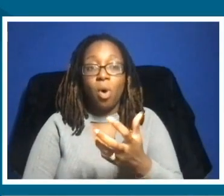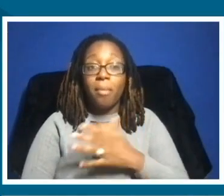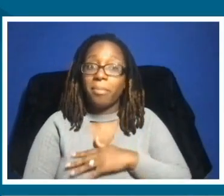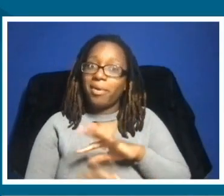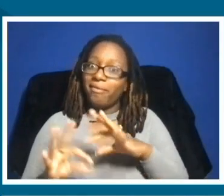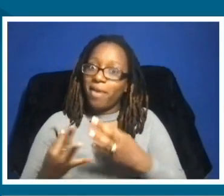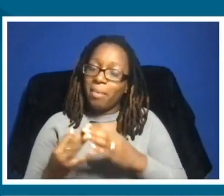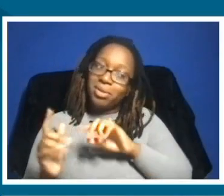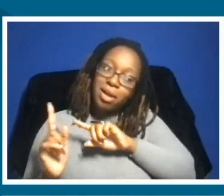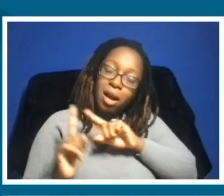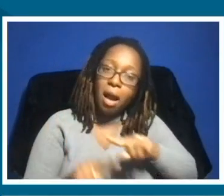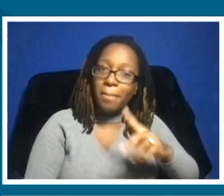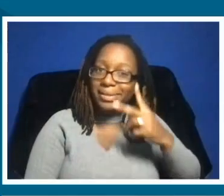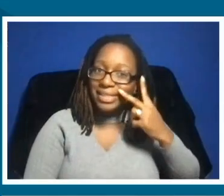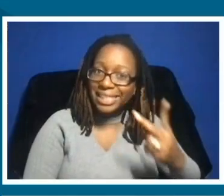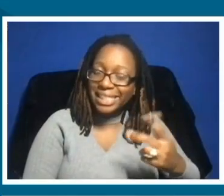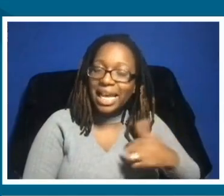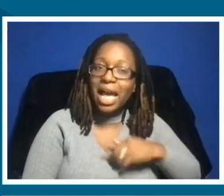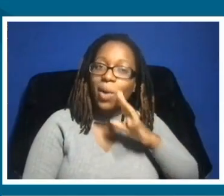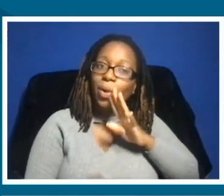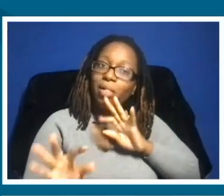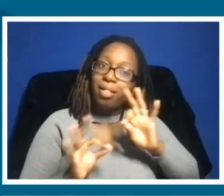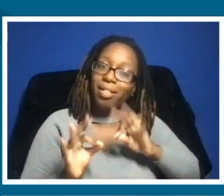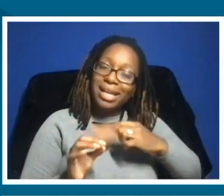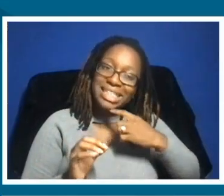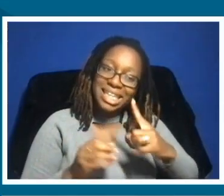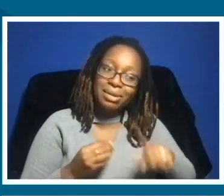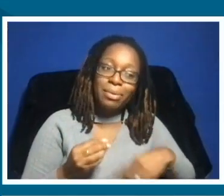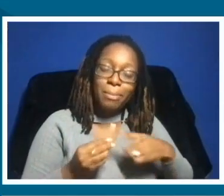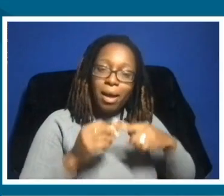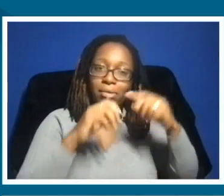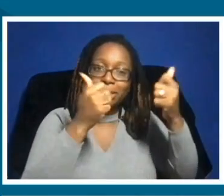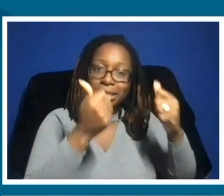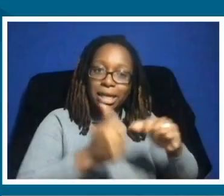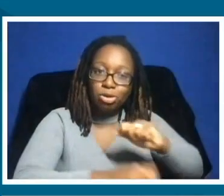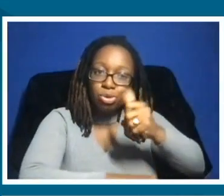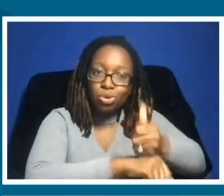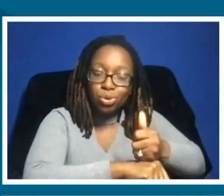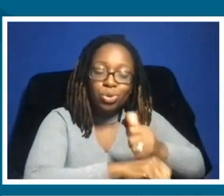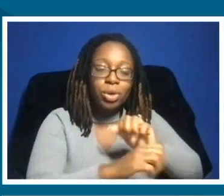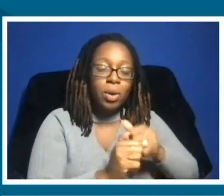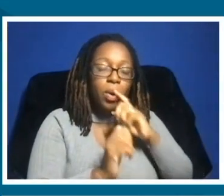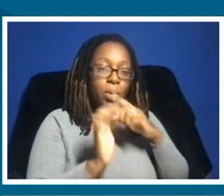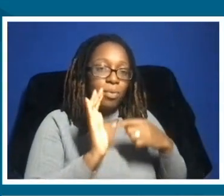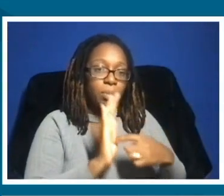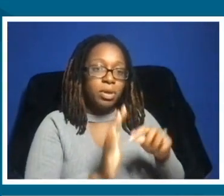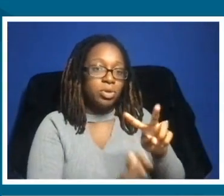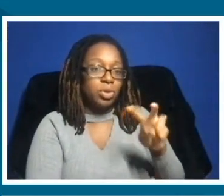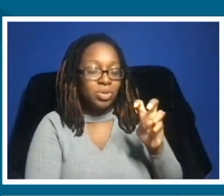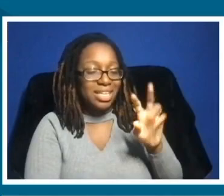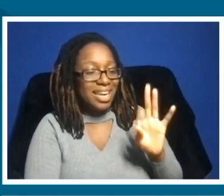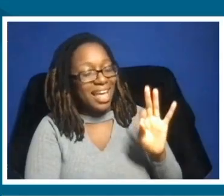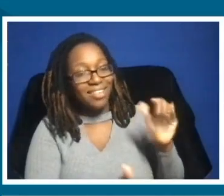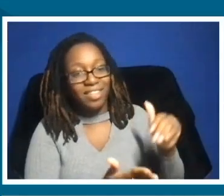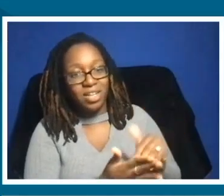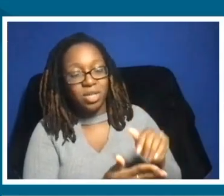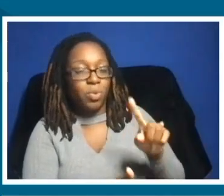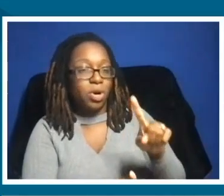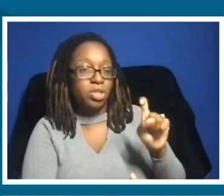i will tell them about the significance of the statue and how it represents the